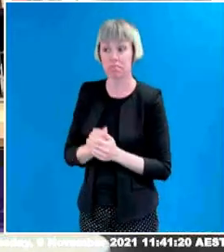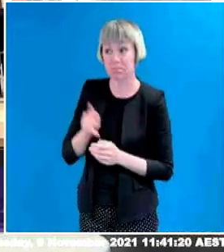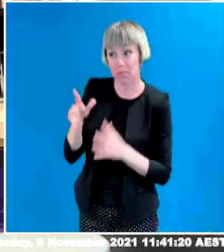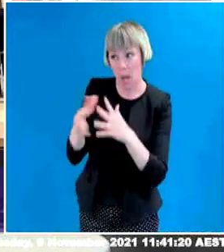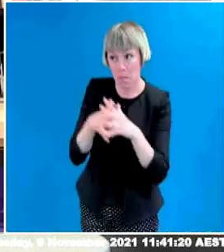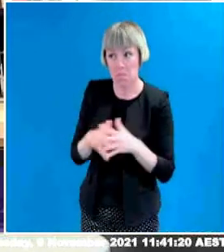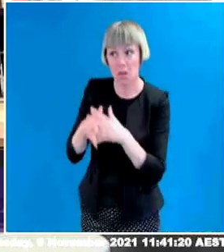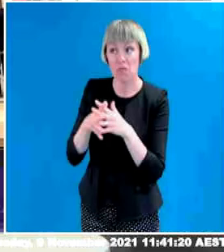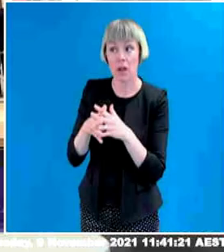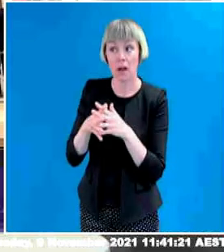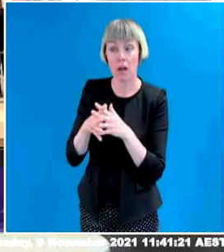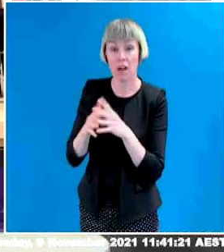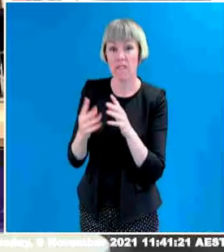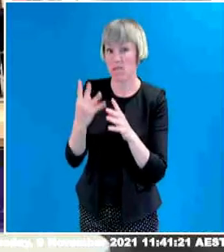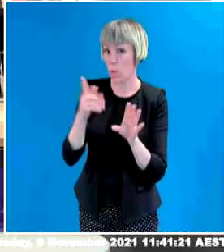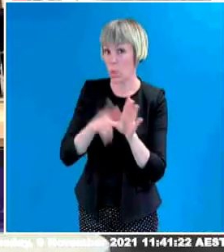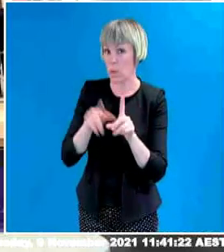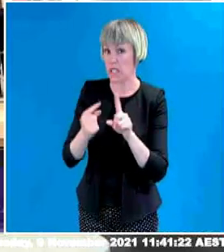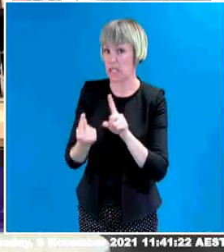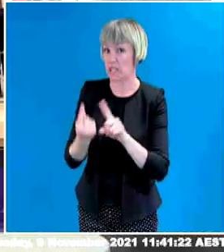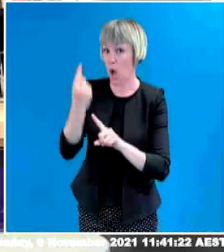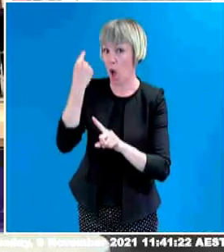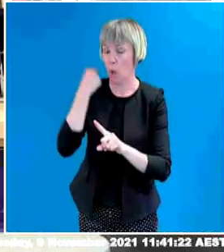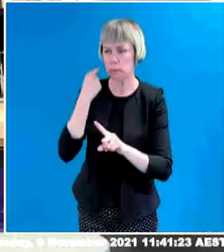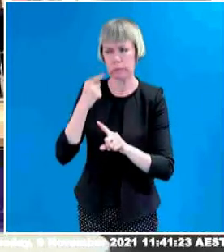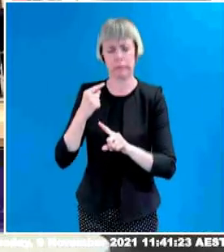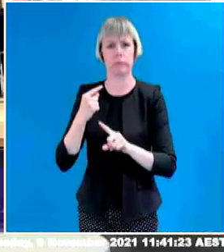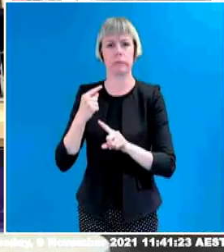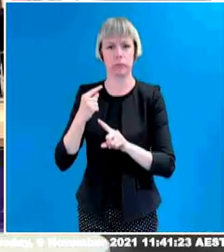Like all international laws, the US tends to adopt a bit of an